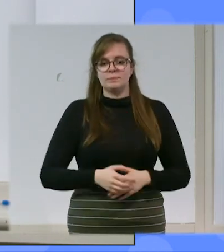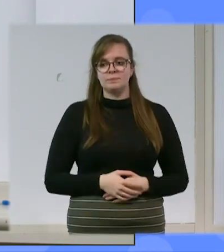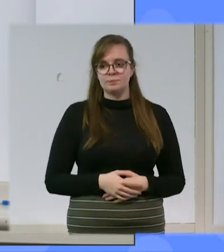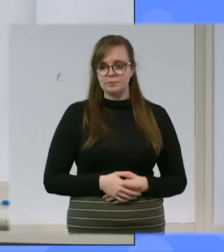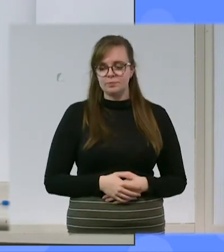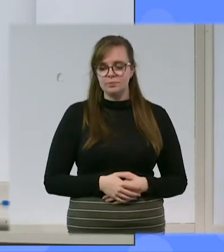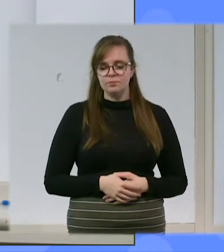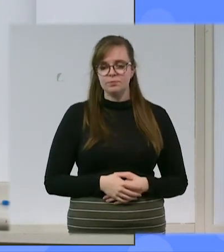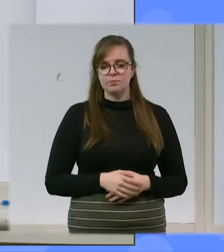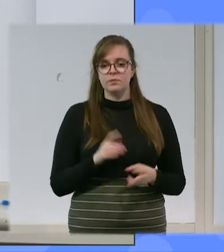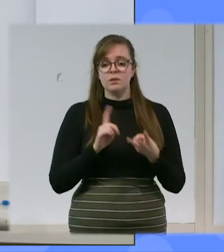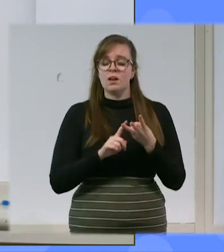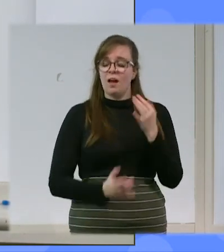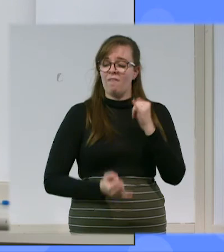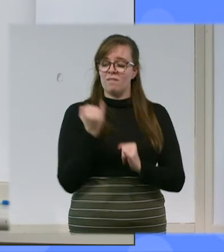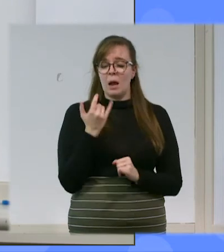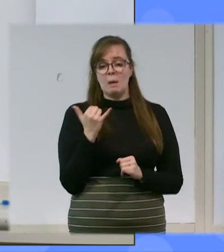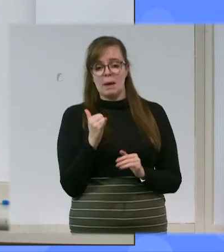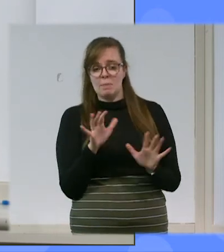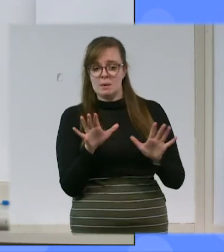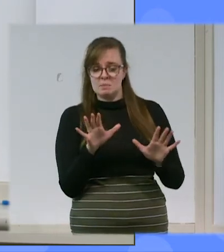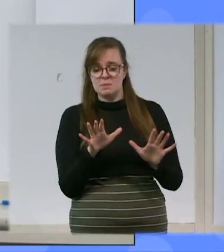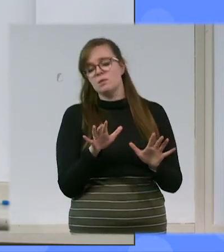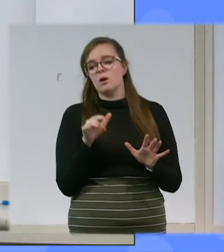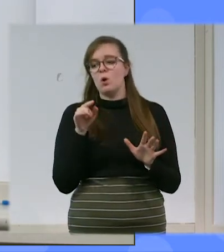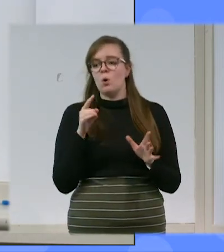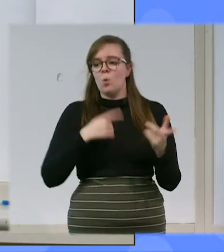finally and maybe slightly controversy are over governed as a country between